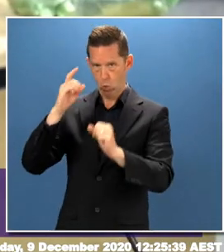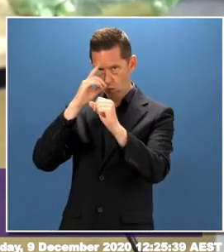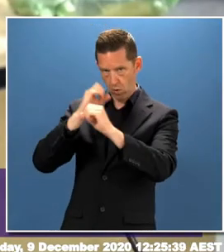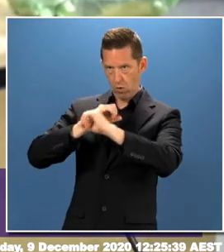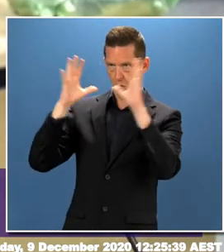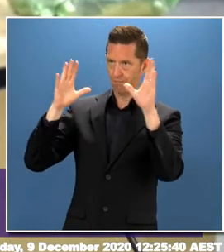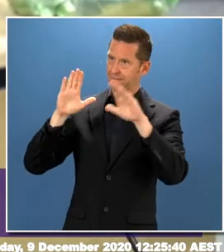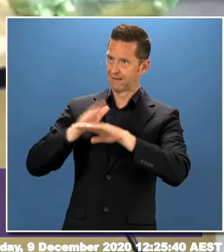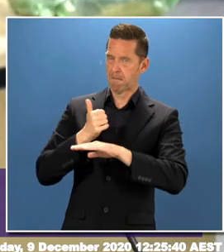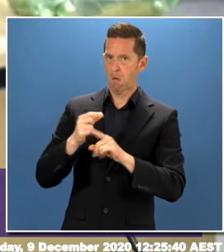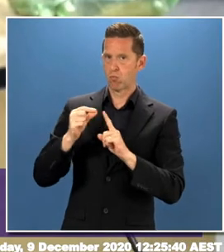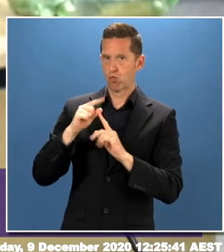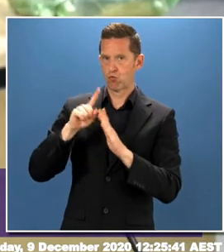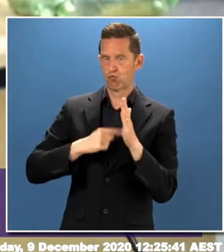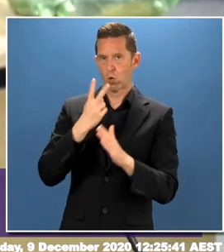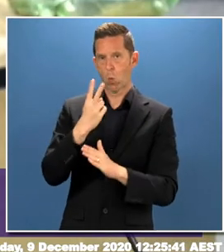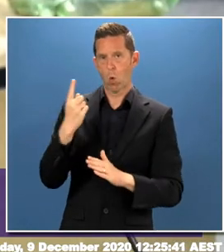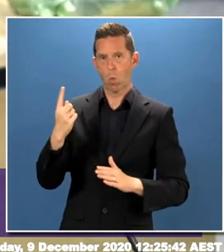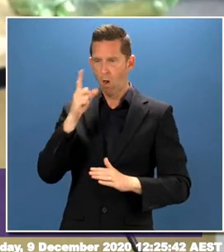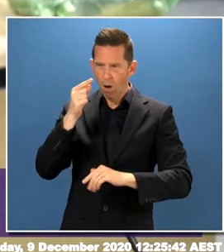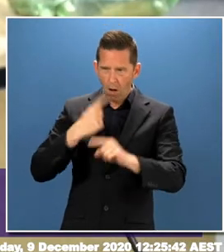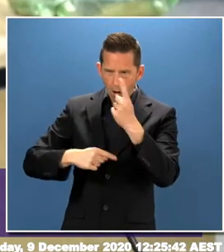Can you just tell us a little bit about that transitioning from school